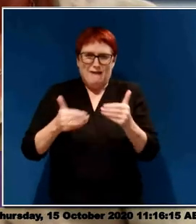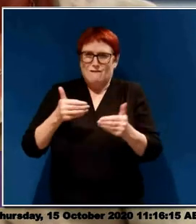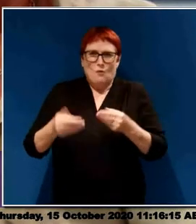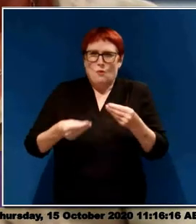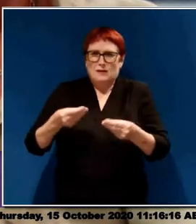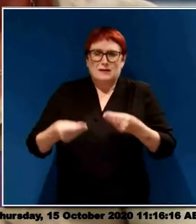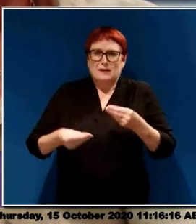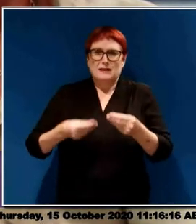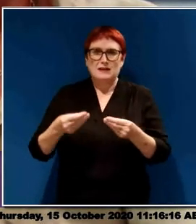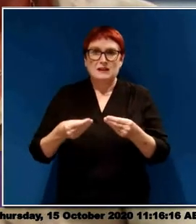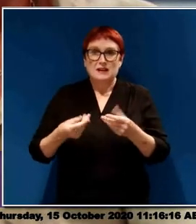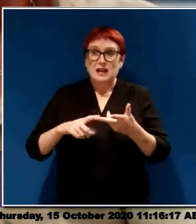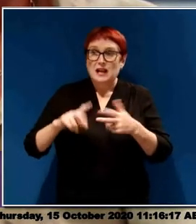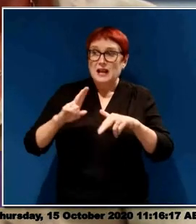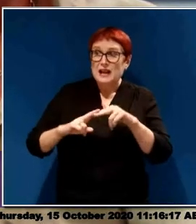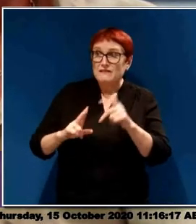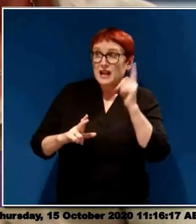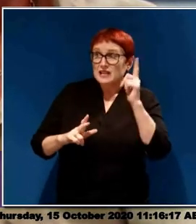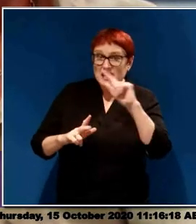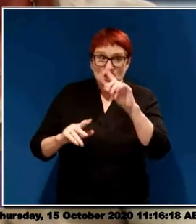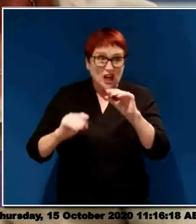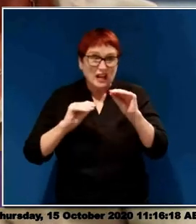there was no way I was going to be able to.